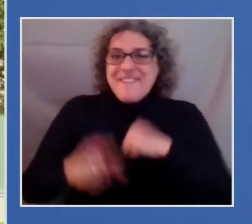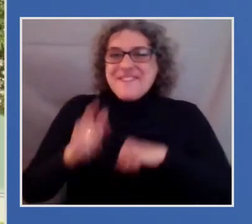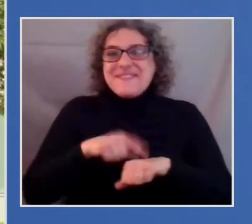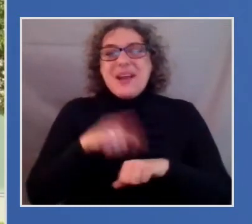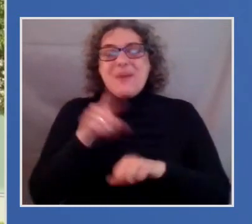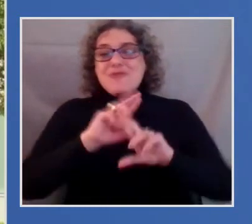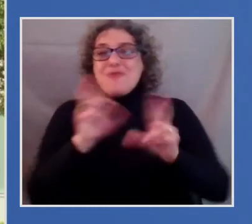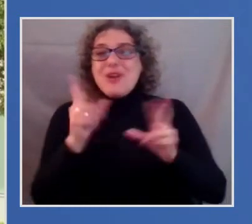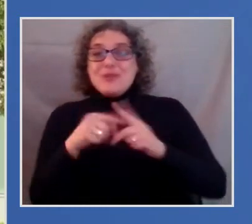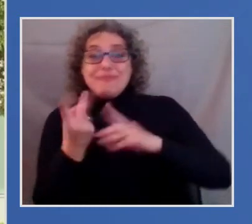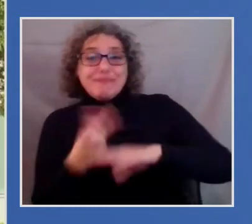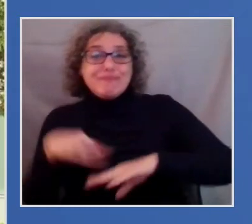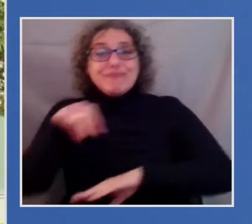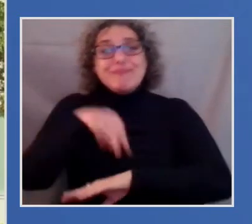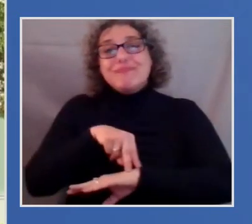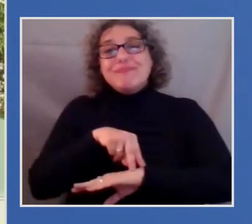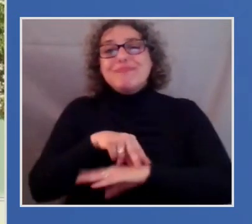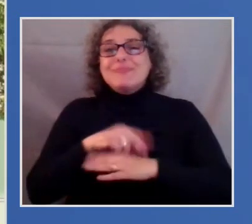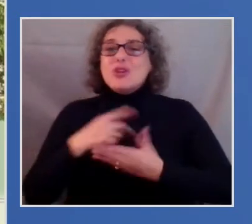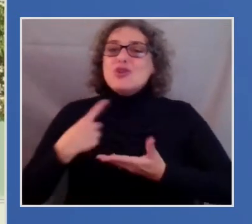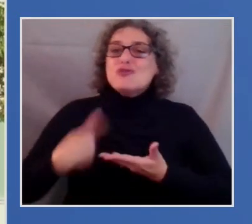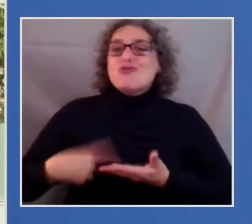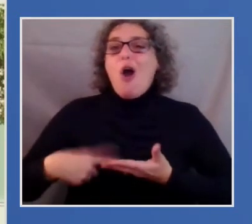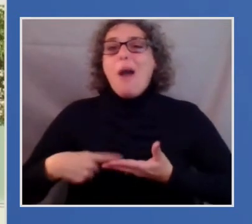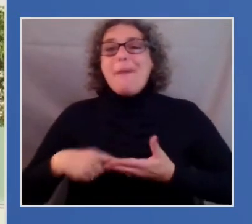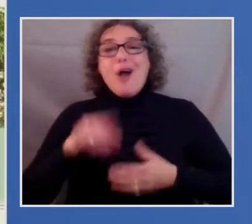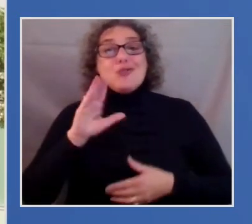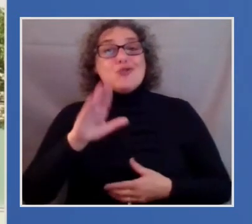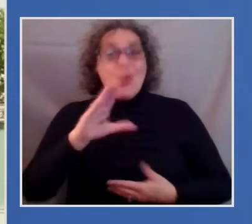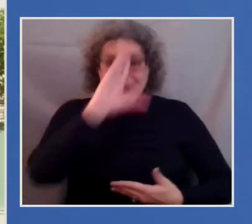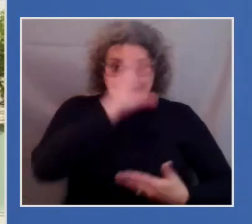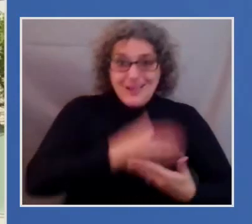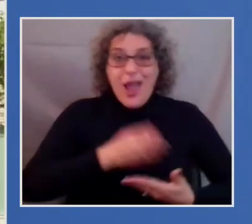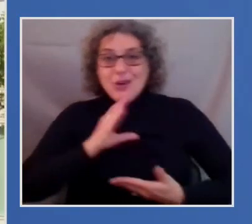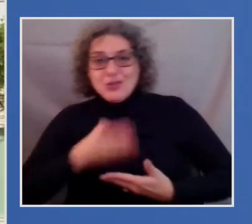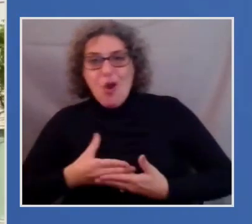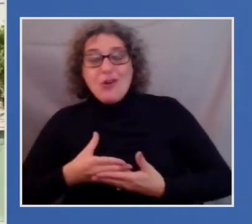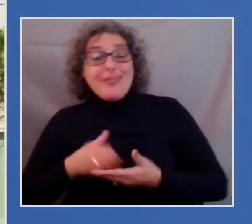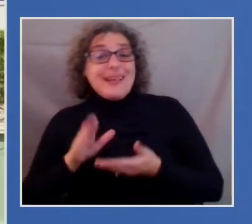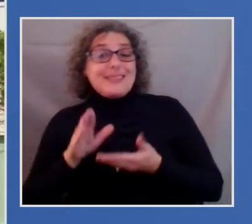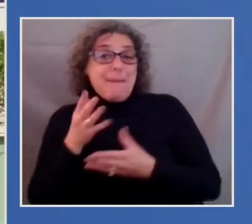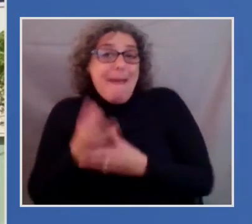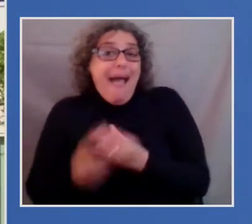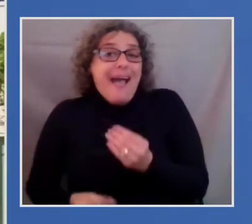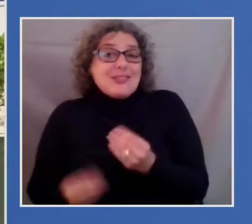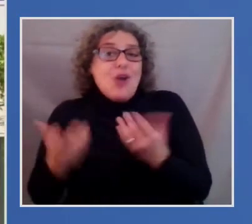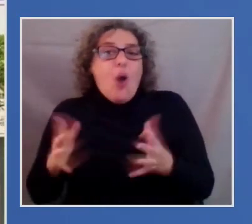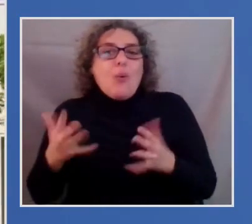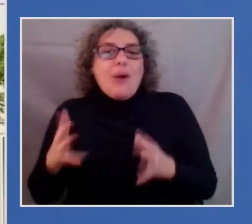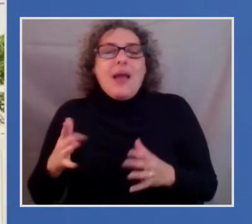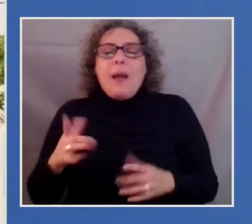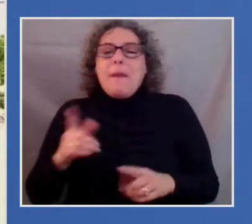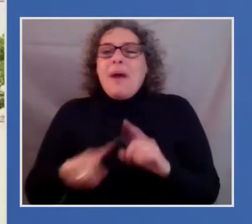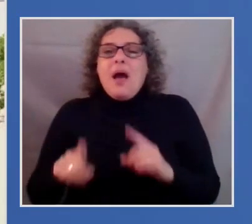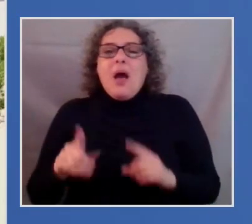ELECTED. $1 TRILLION MORE IN ECONOMIC GROWTH. WHEN HE IS FORGOTTEN, WHEN YOU ALL DO BETTER, EVERYBODY DOES